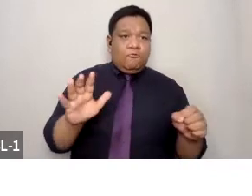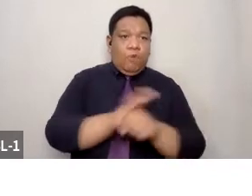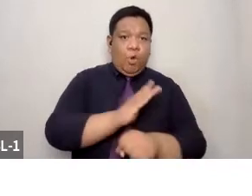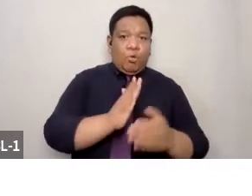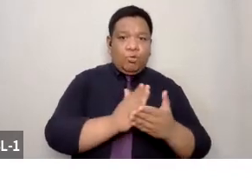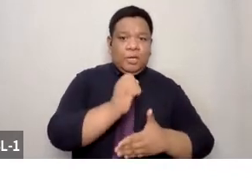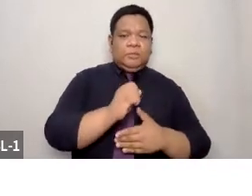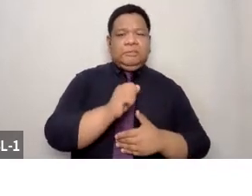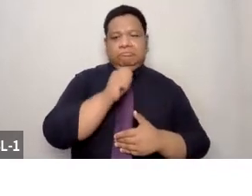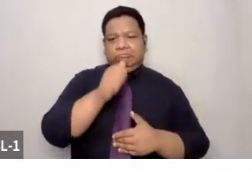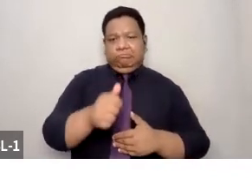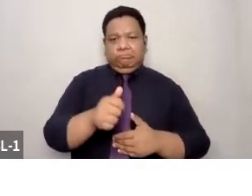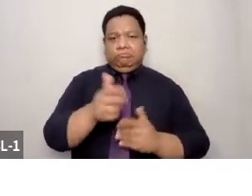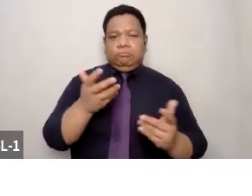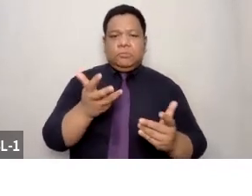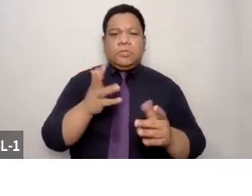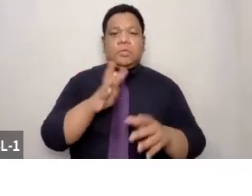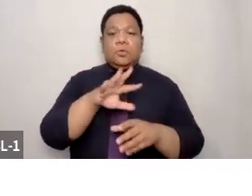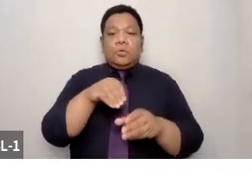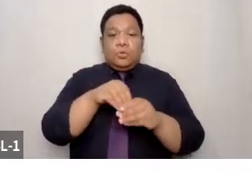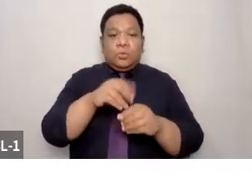Part of this as we have seen is in education.